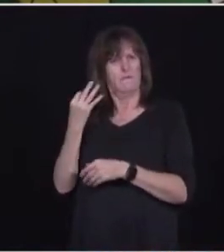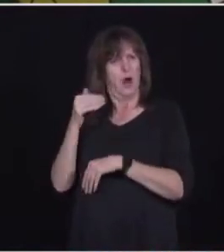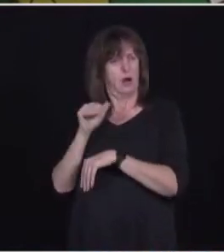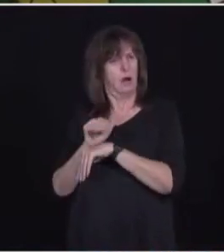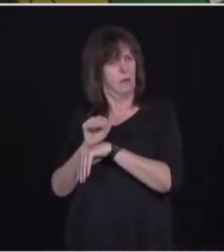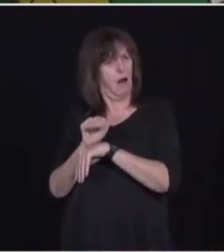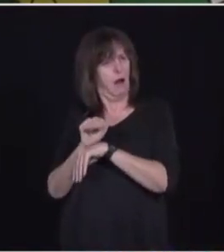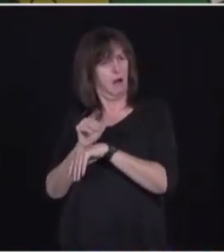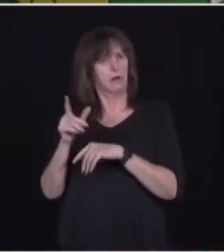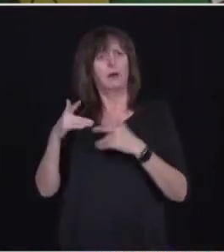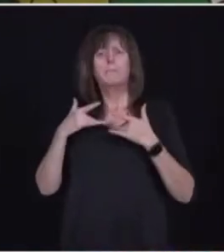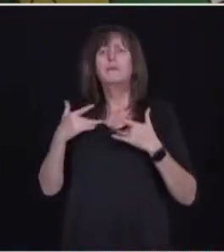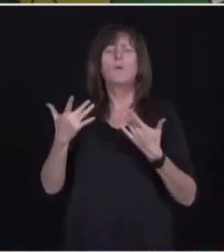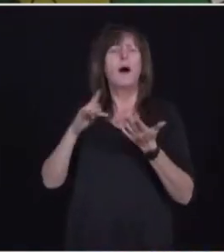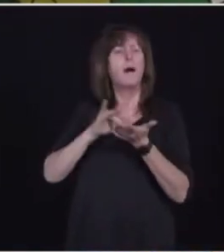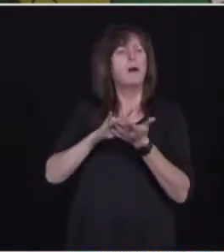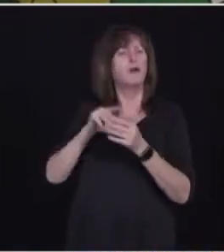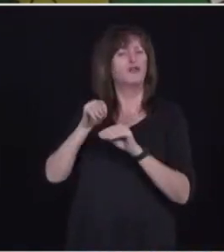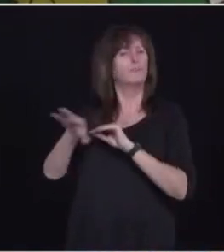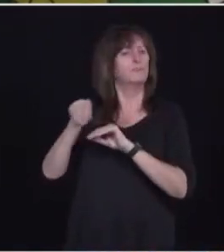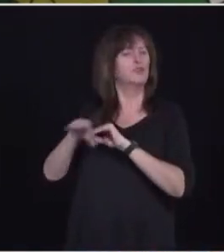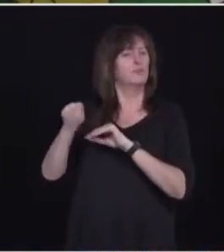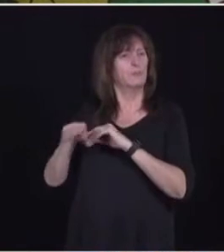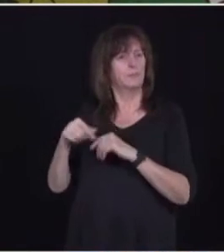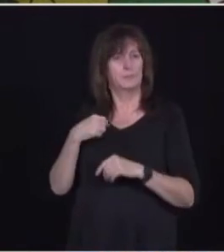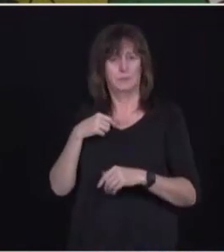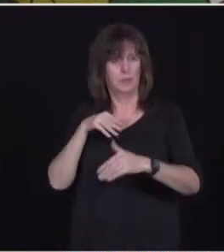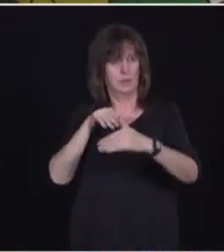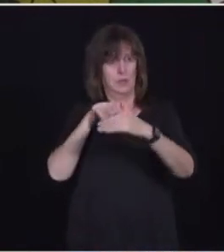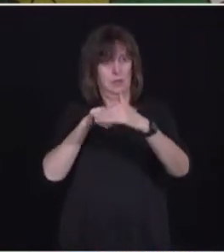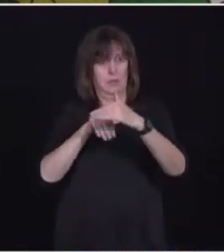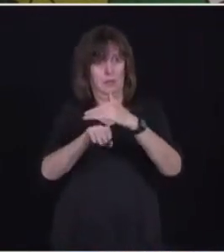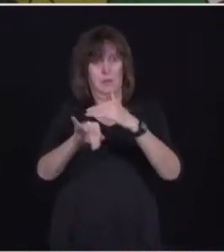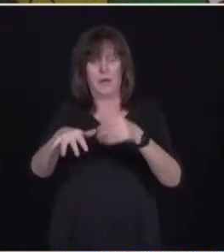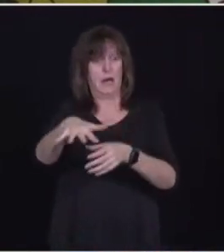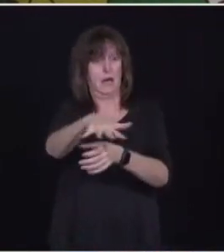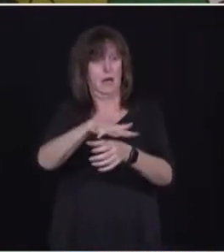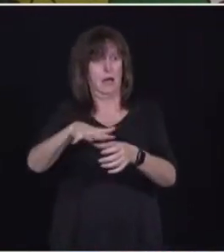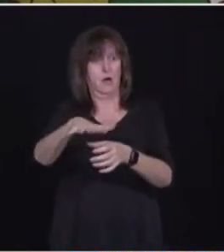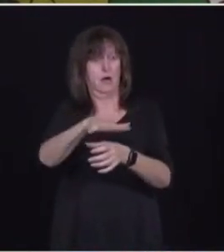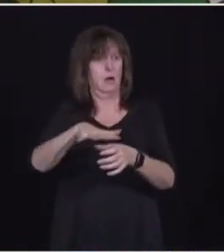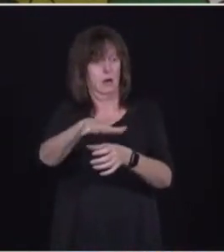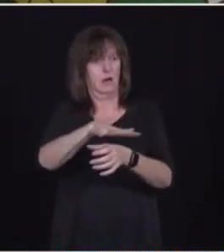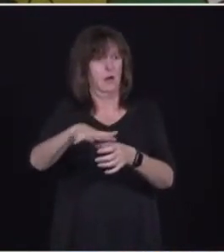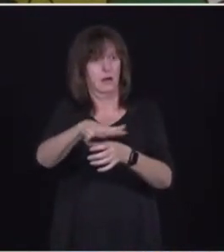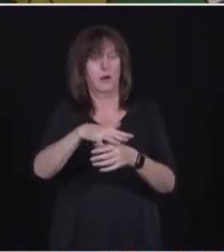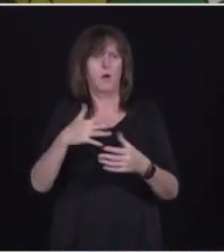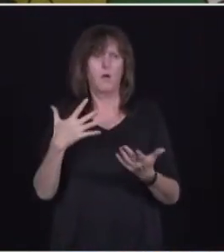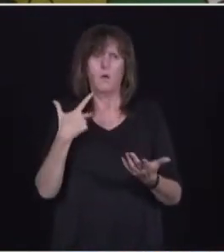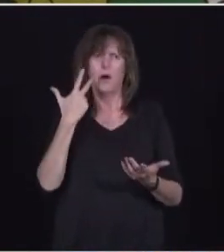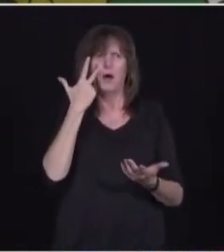to see what their drug distribution capabilities and experiences are, and you walk into their facility and immediately